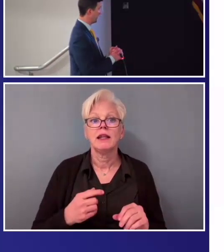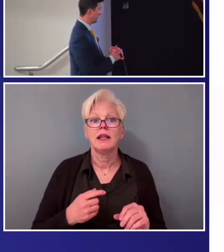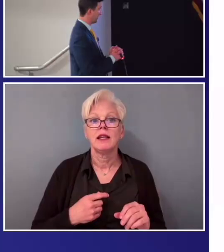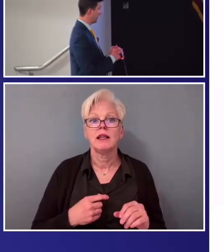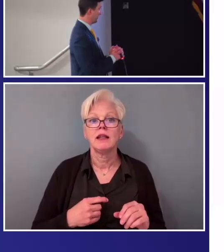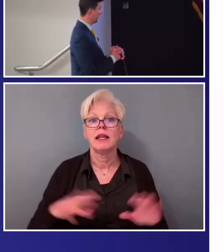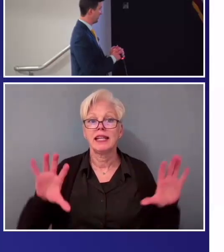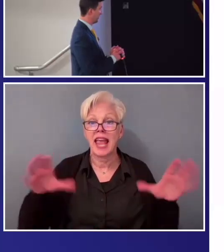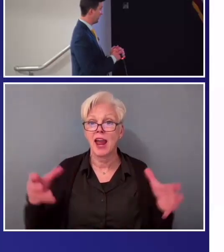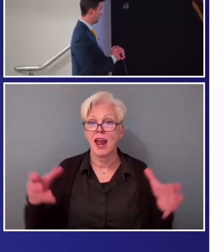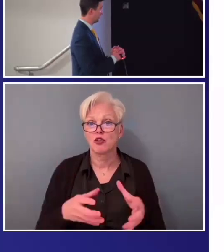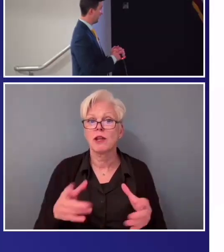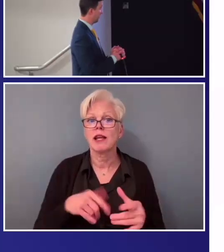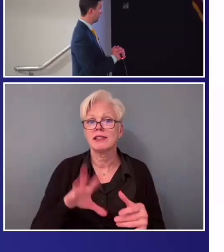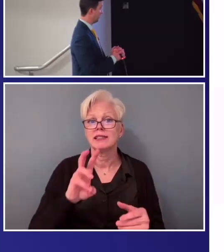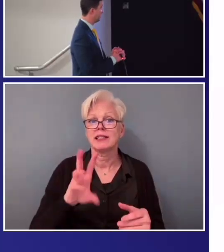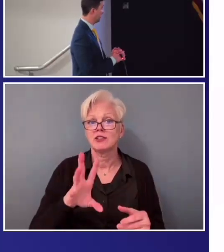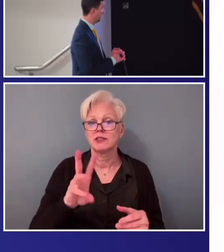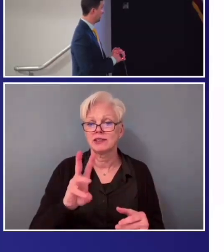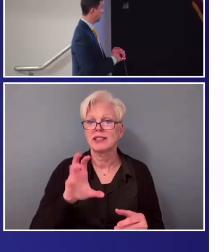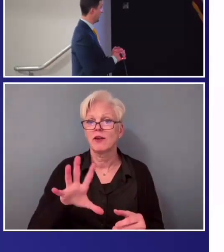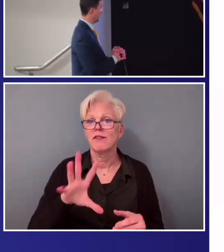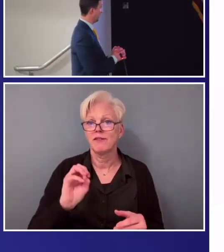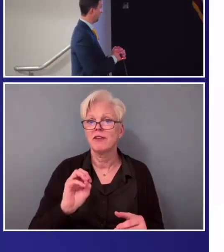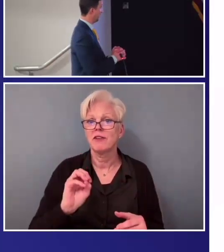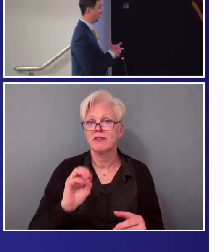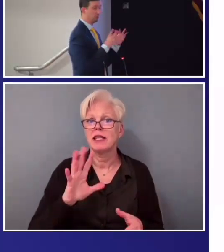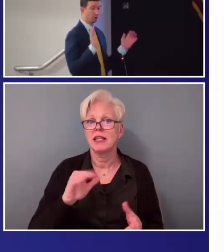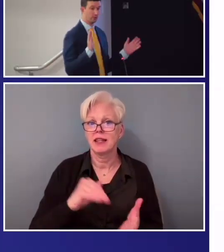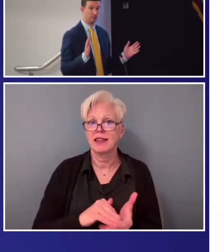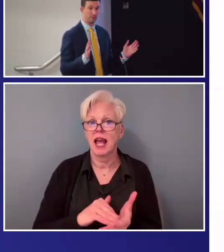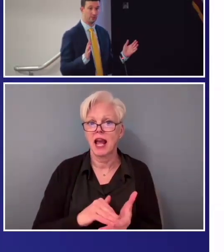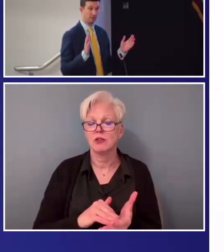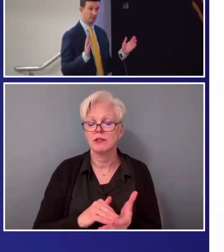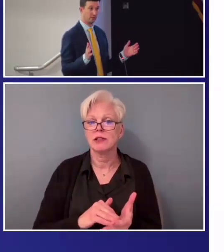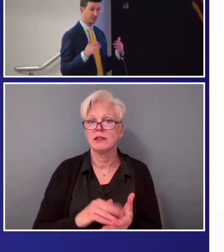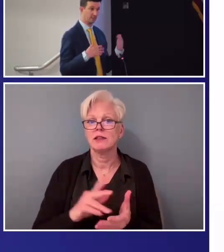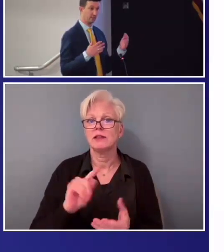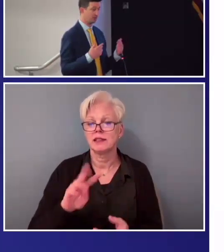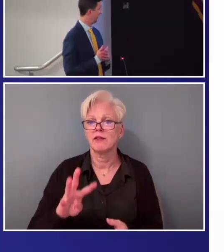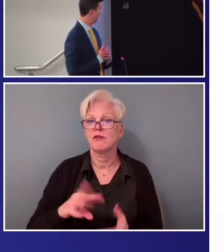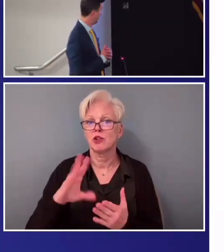650,000 Title IV students attend failing programs across all sectors and credential